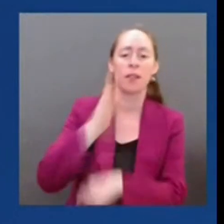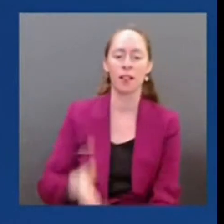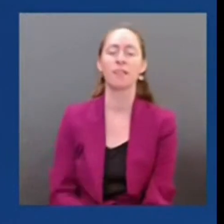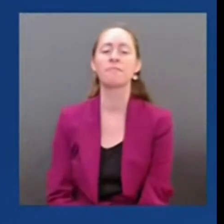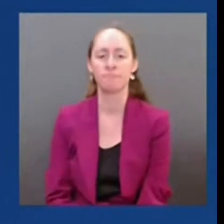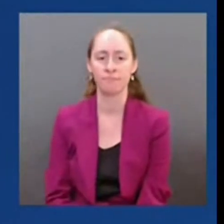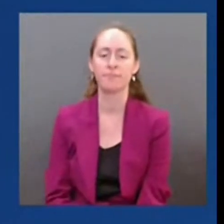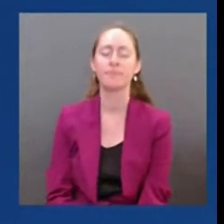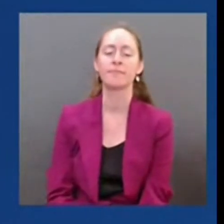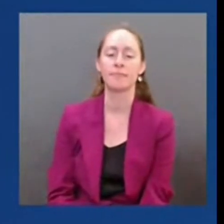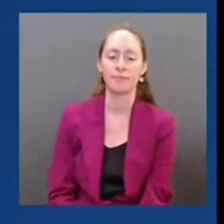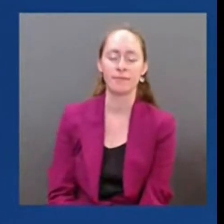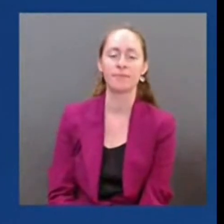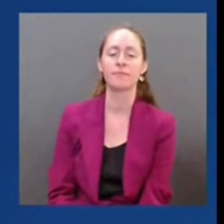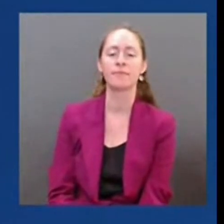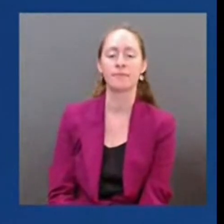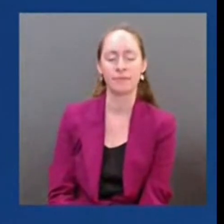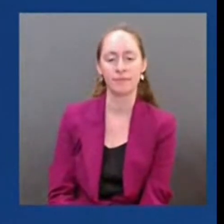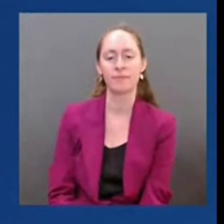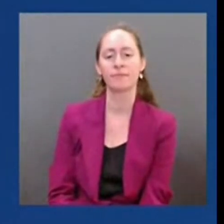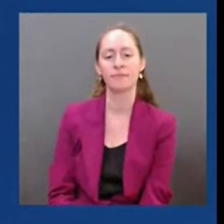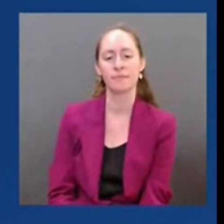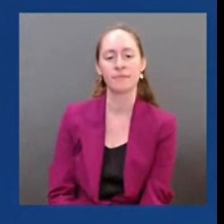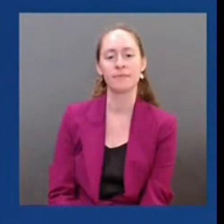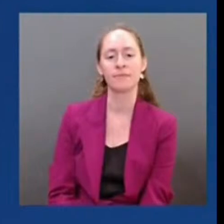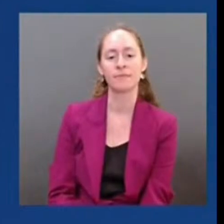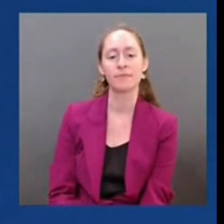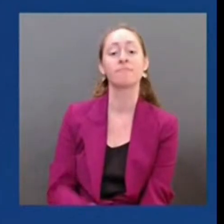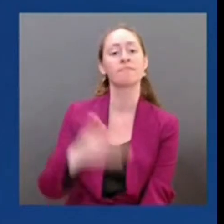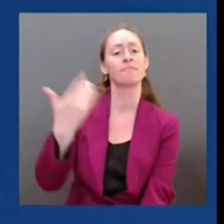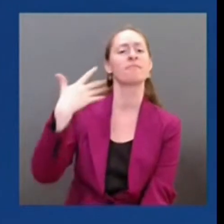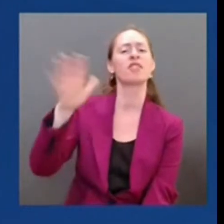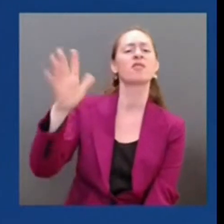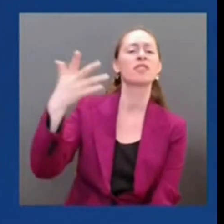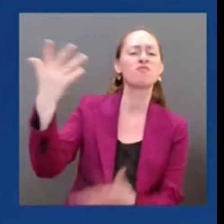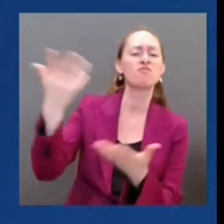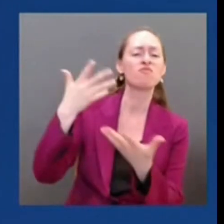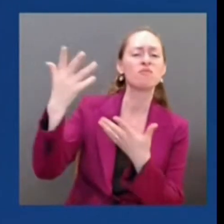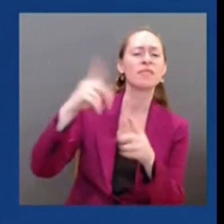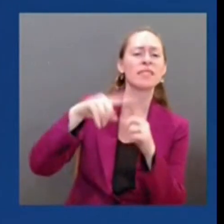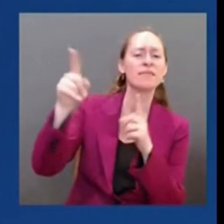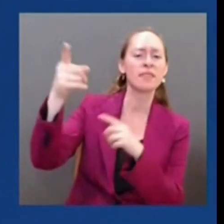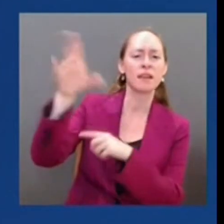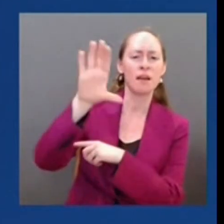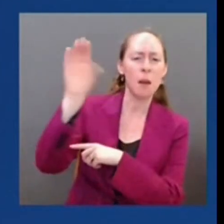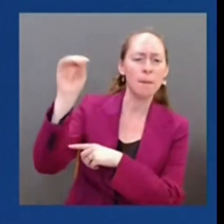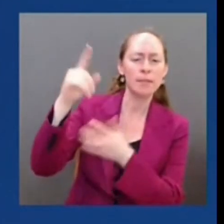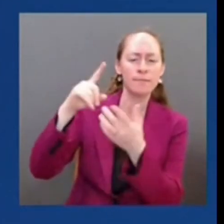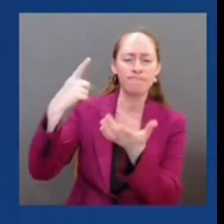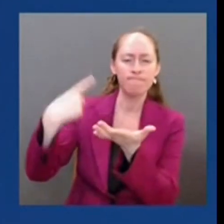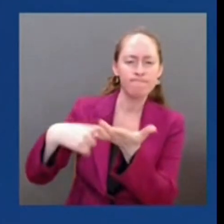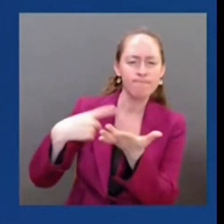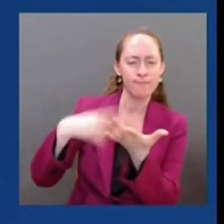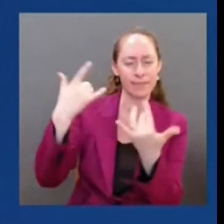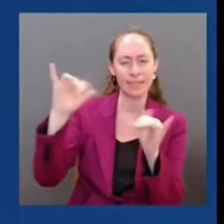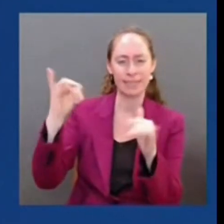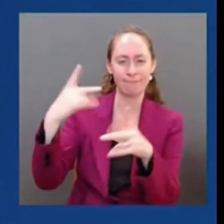WE HAVE HAD KIND OF -- WE HAVE HAD SOME VERY PRELIMINARY